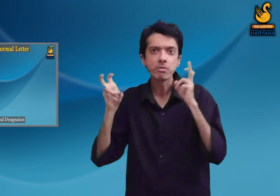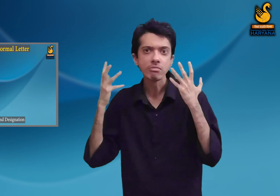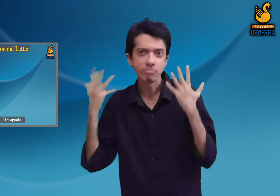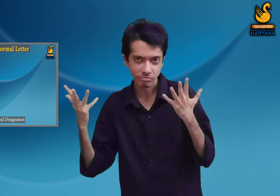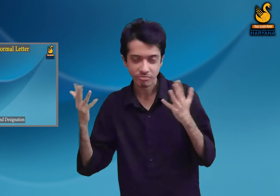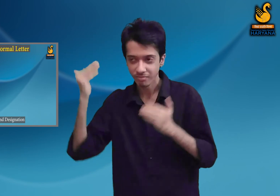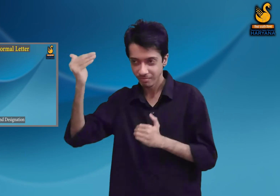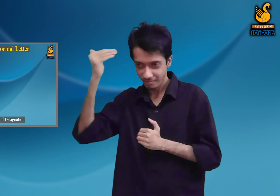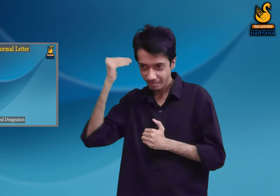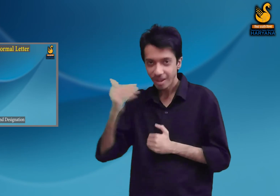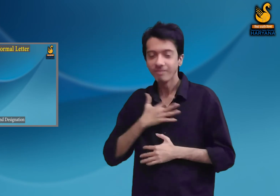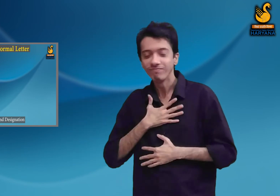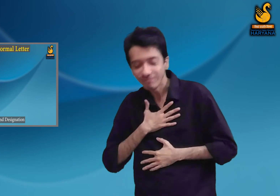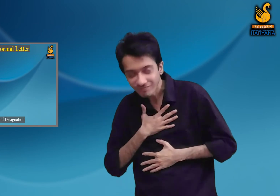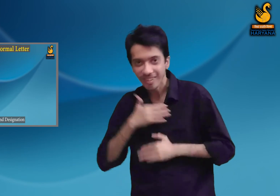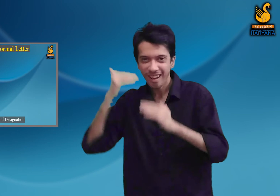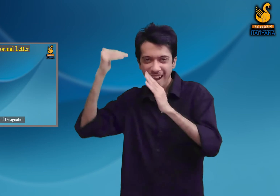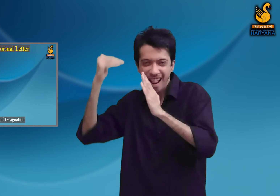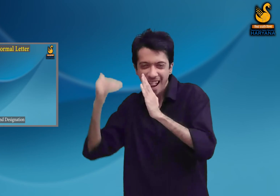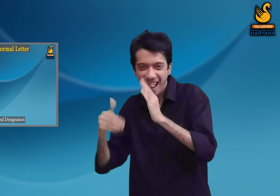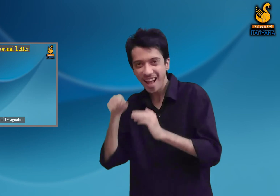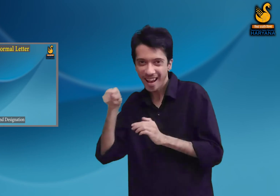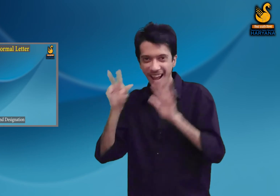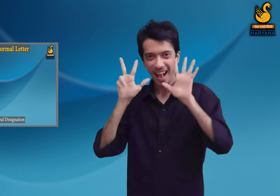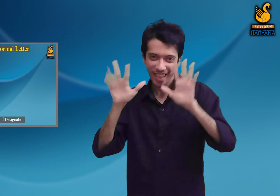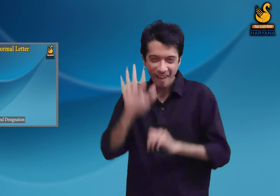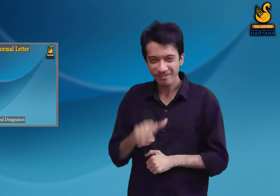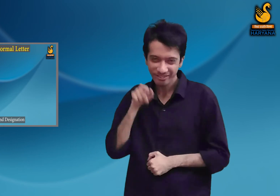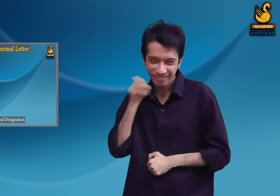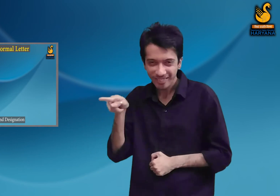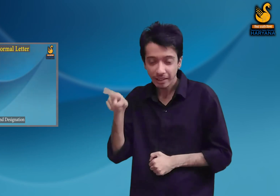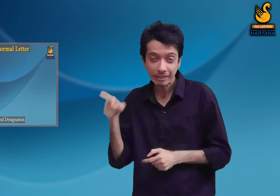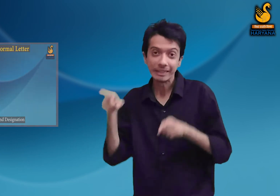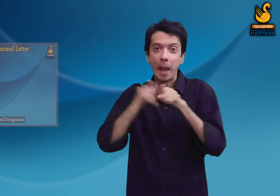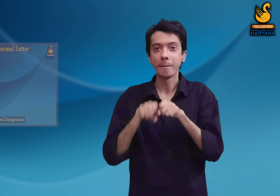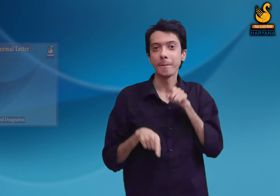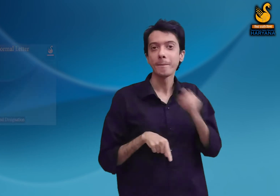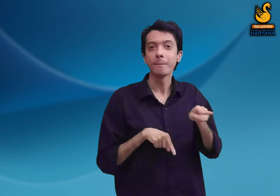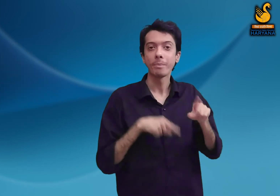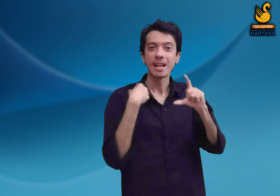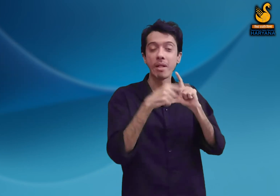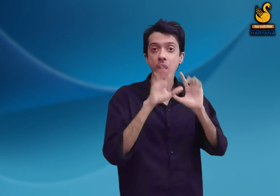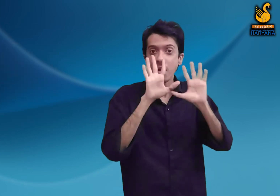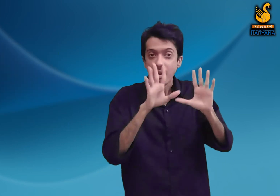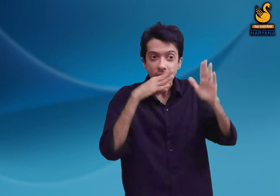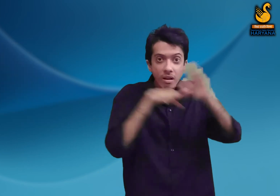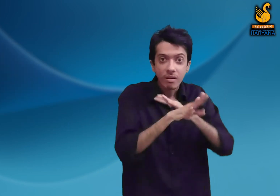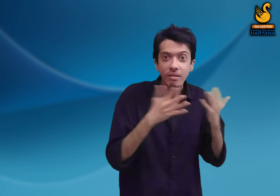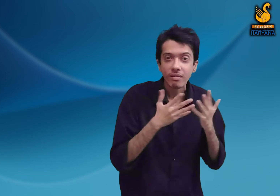Step 4 is the subject then salutation and then we write other details Similarly, email writing also has a format.